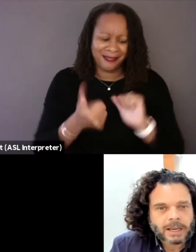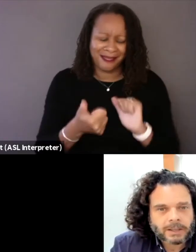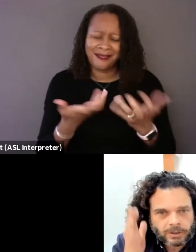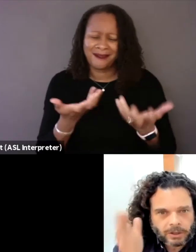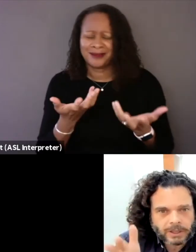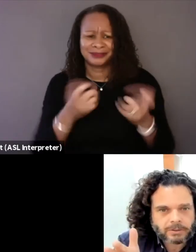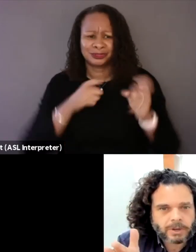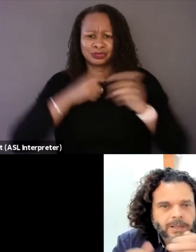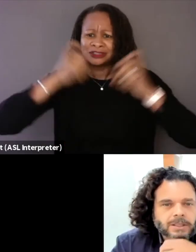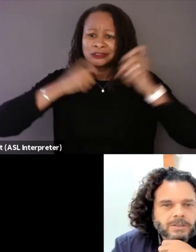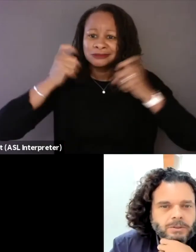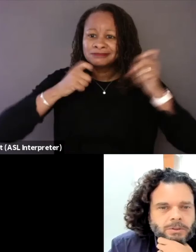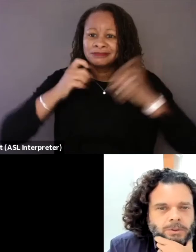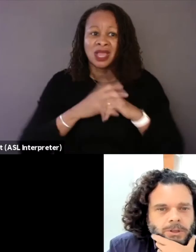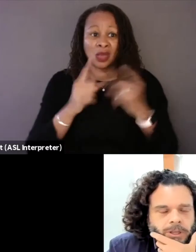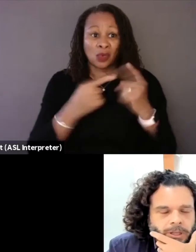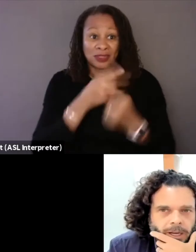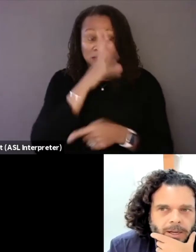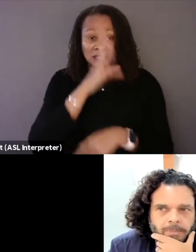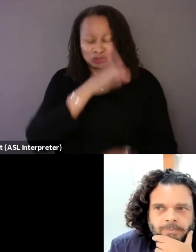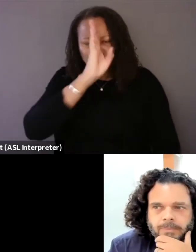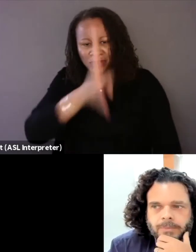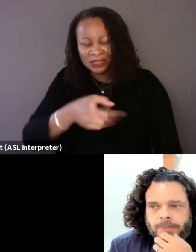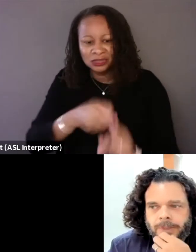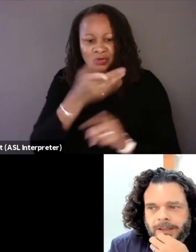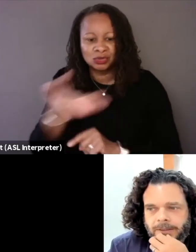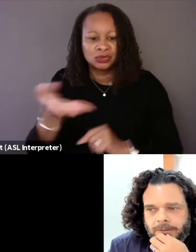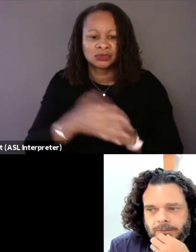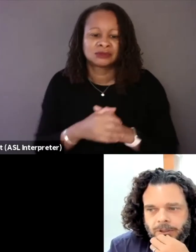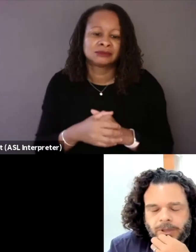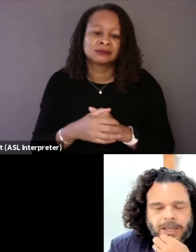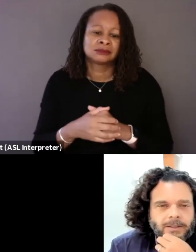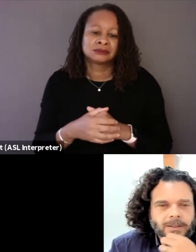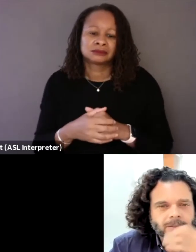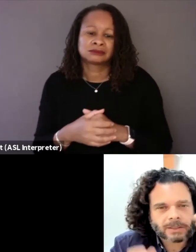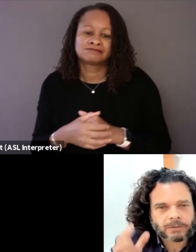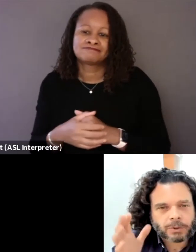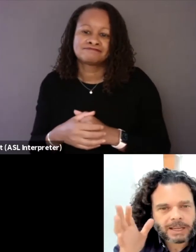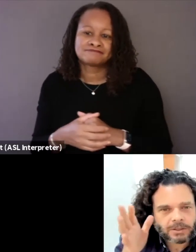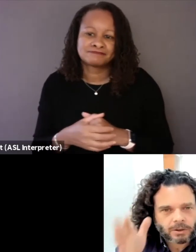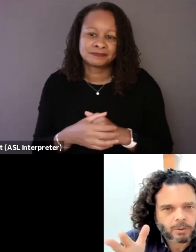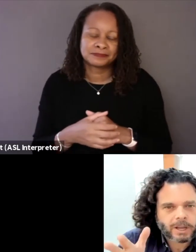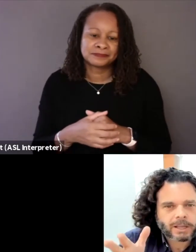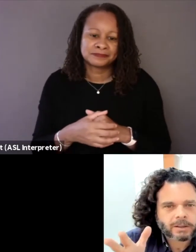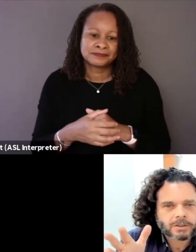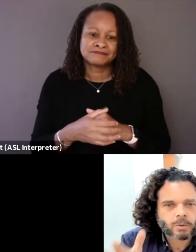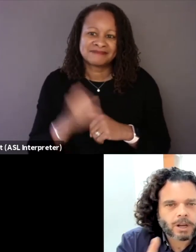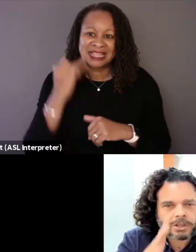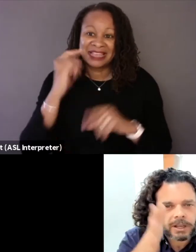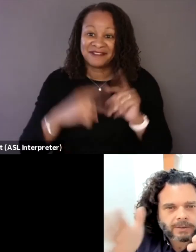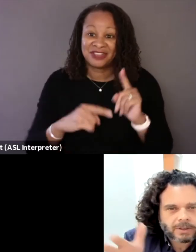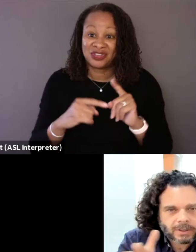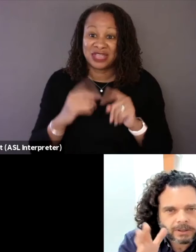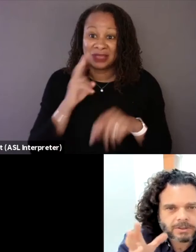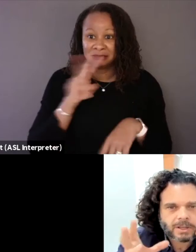and they're talking directly to you, that, if you can't turn away, cause you're watching everything they're saying